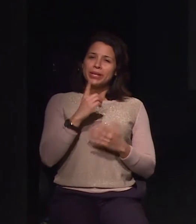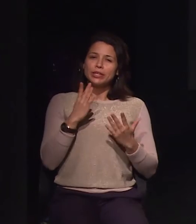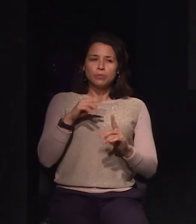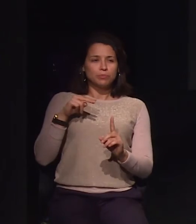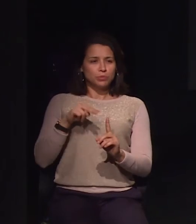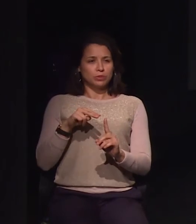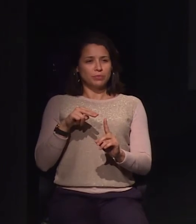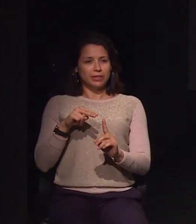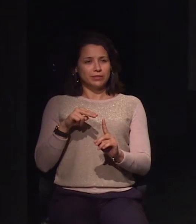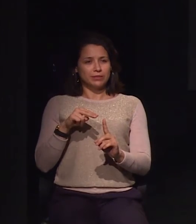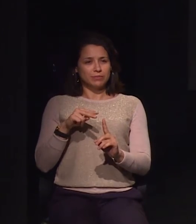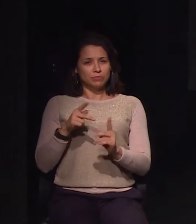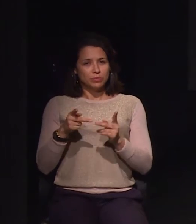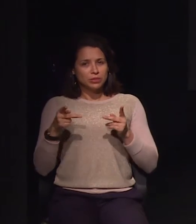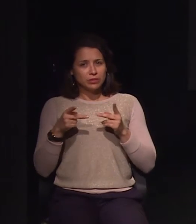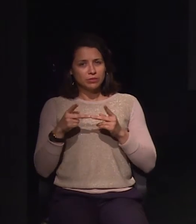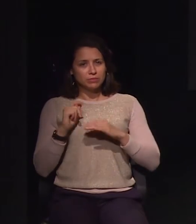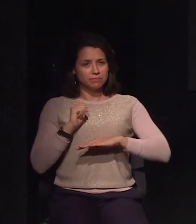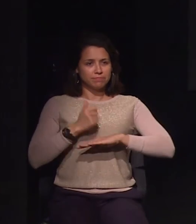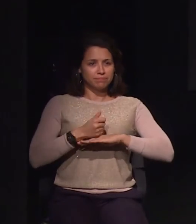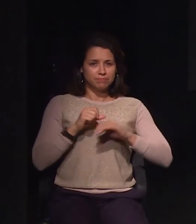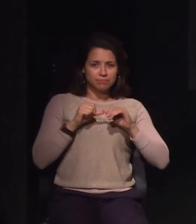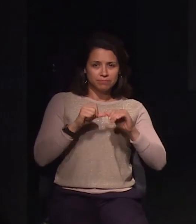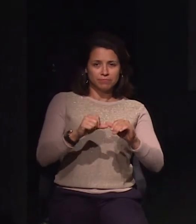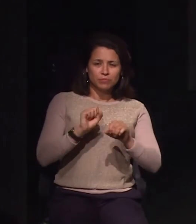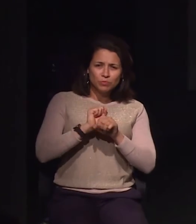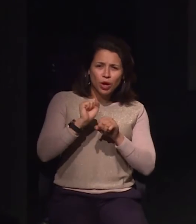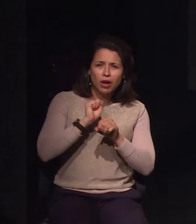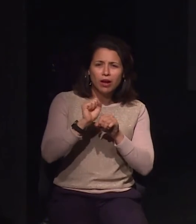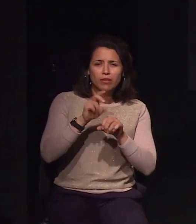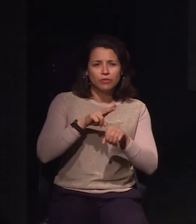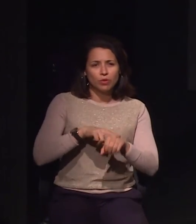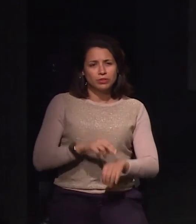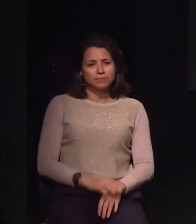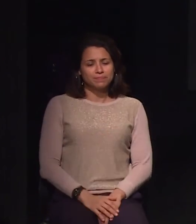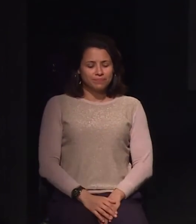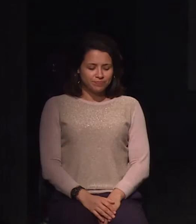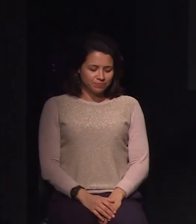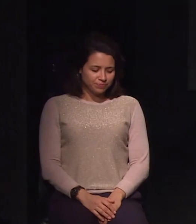One of the things I know we’ve talked about before is that we all, and this is again likeminded